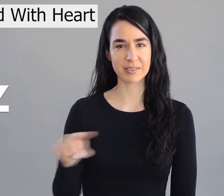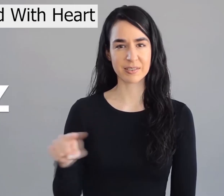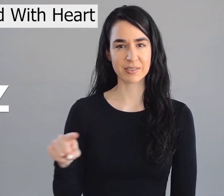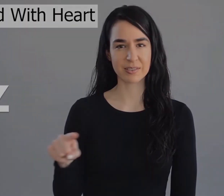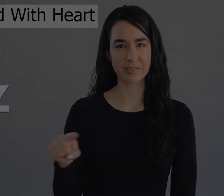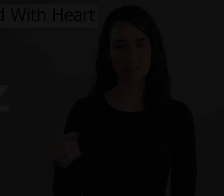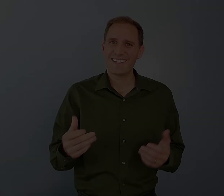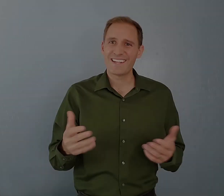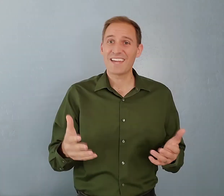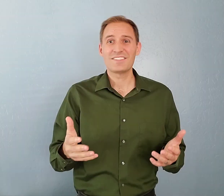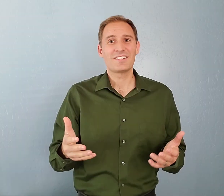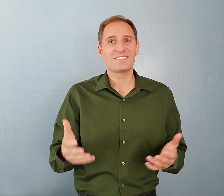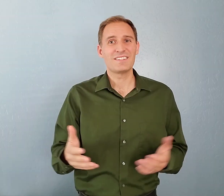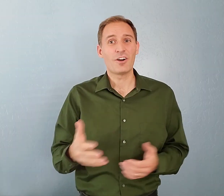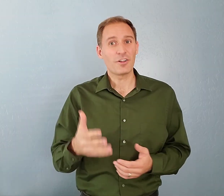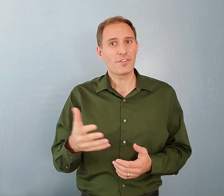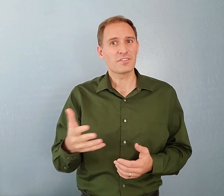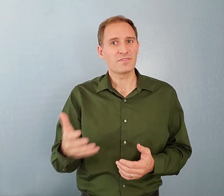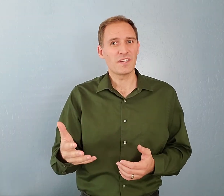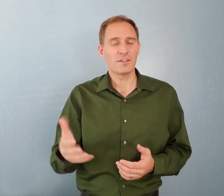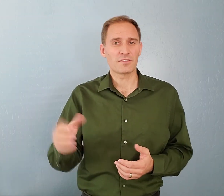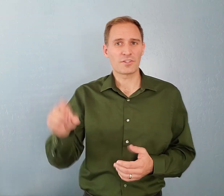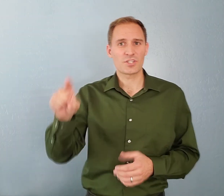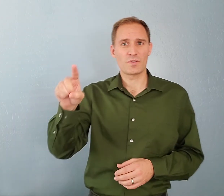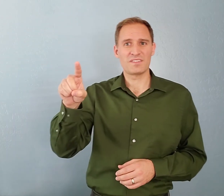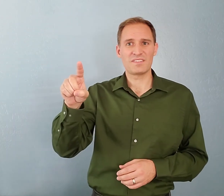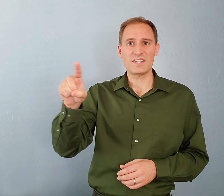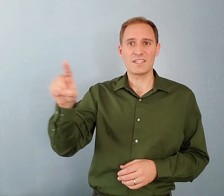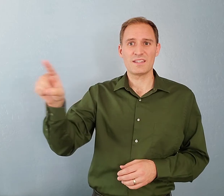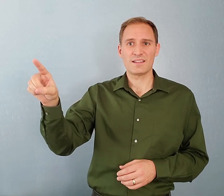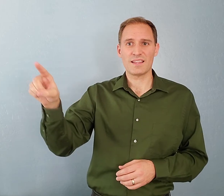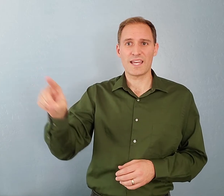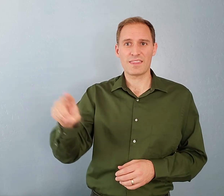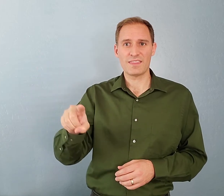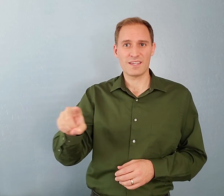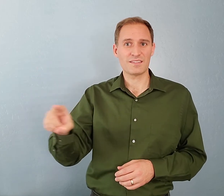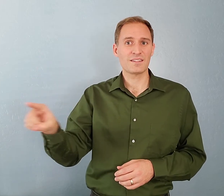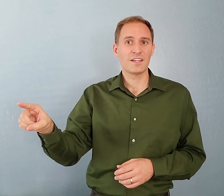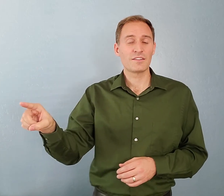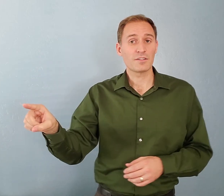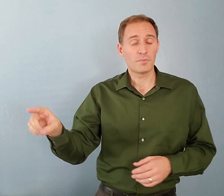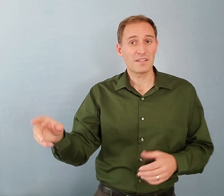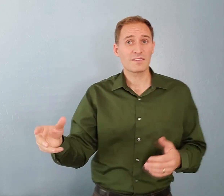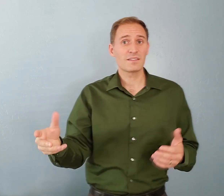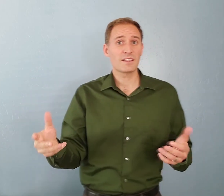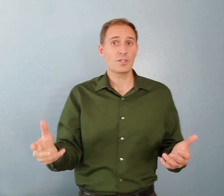And as you can see, all of those videos are showing Z like this. So, basically you